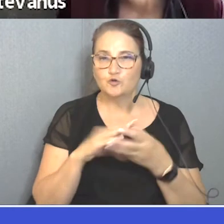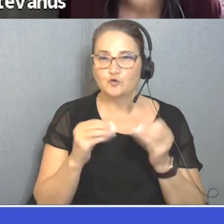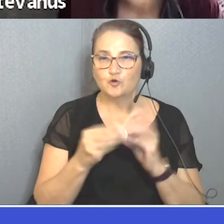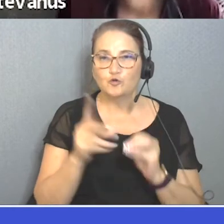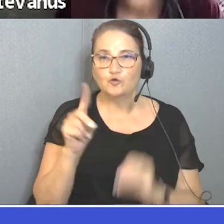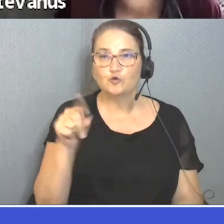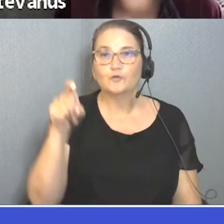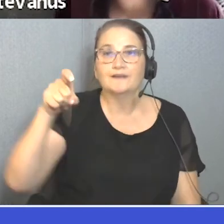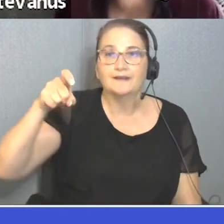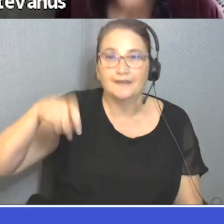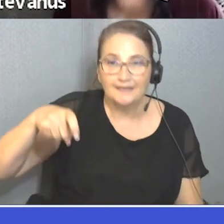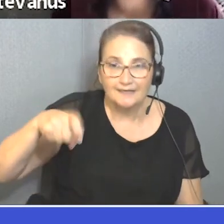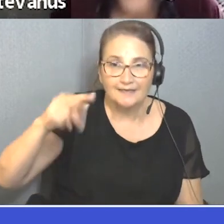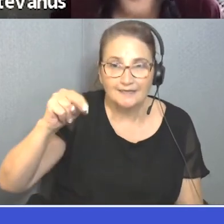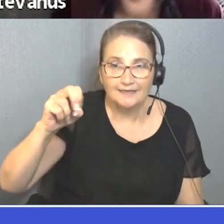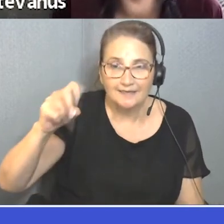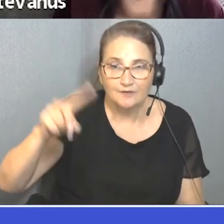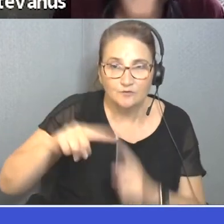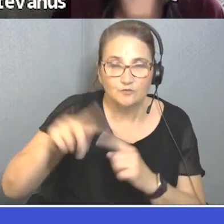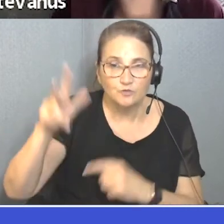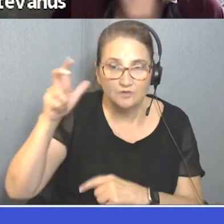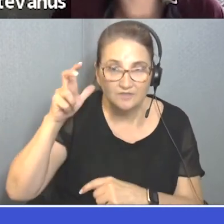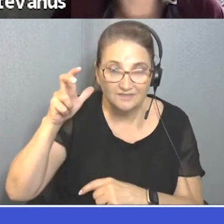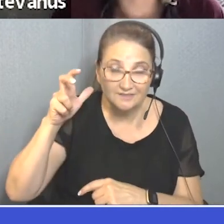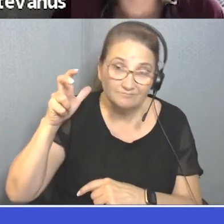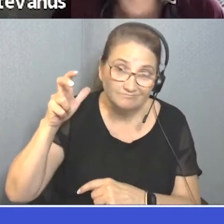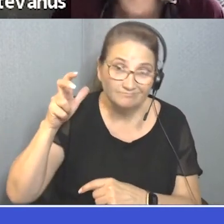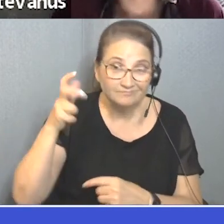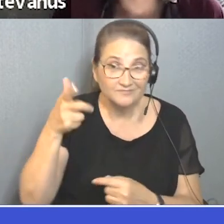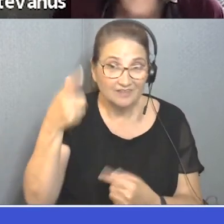Similar, but based on the activities above, whose story do you need to